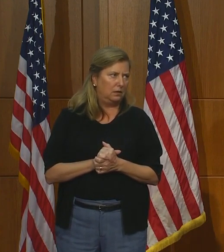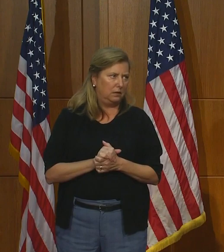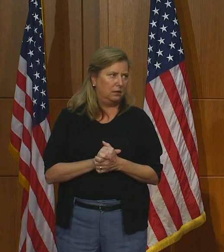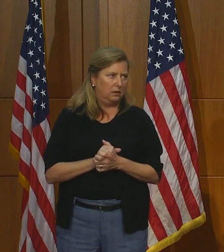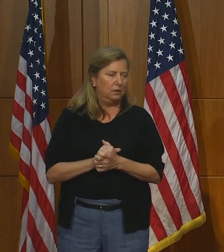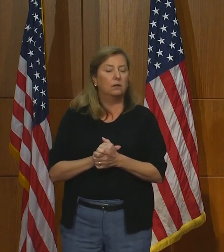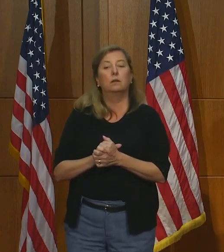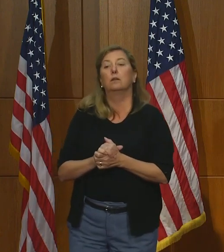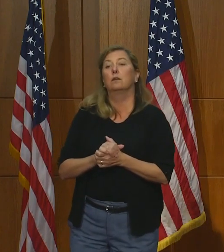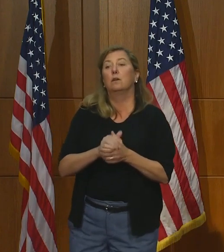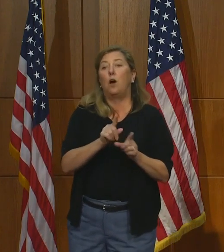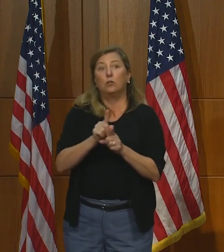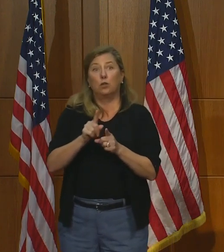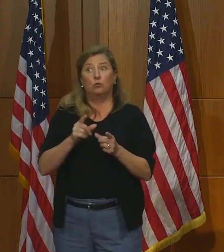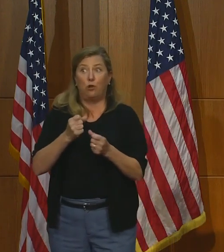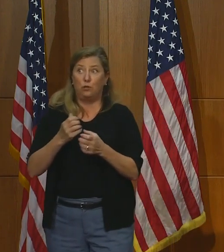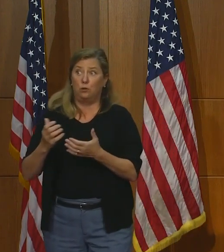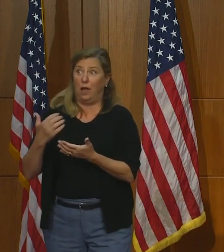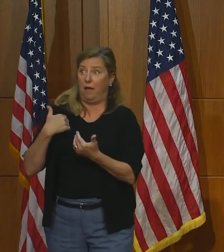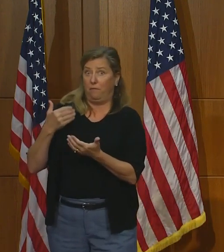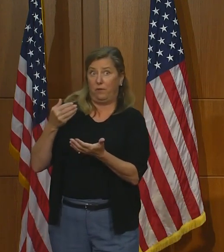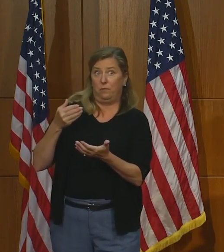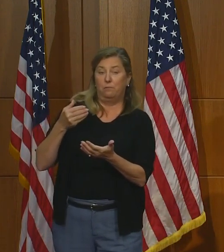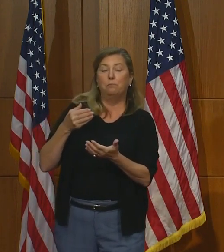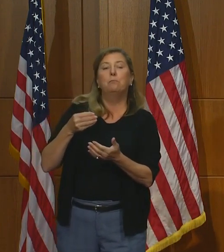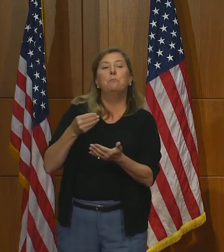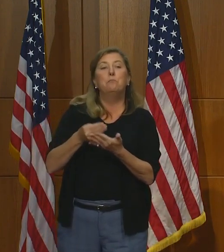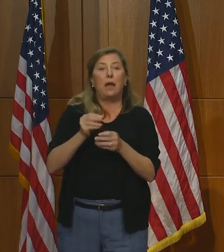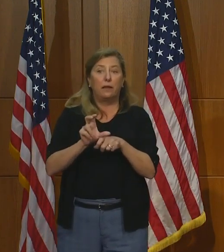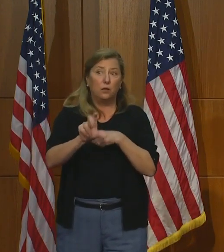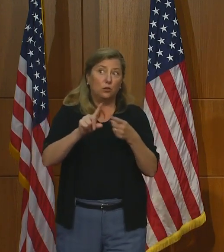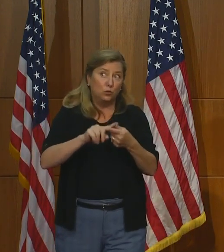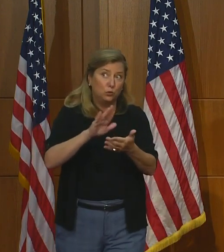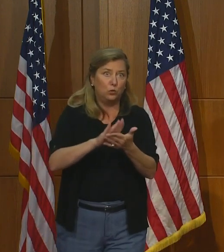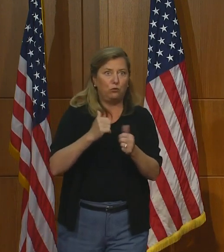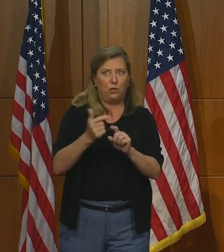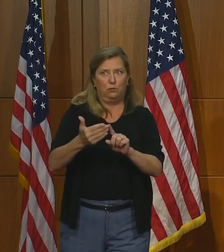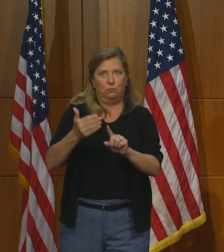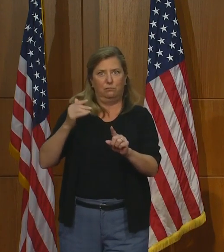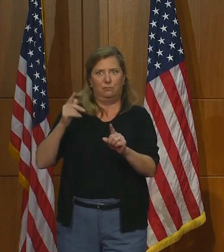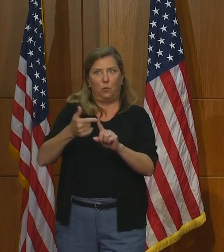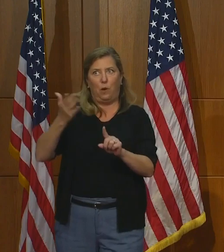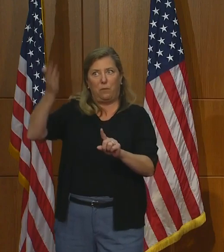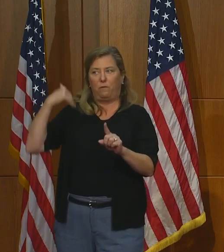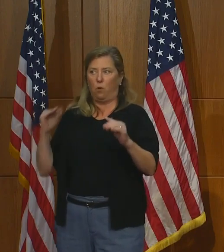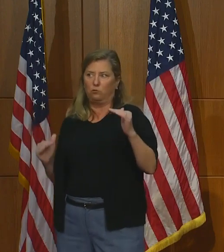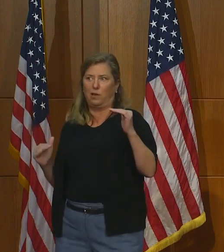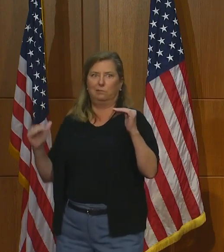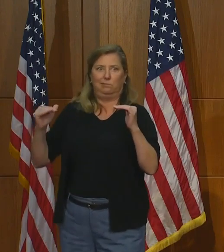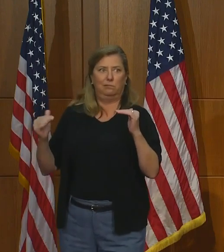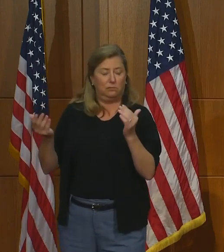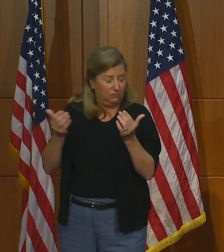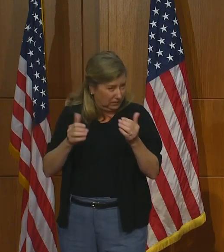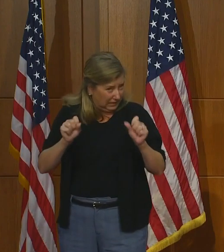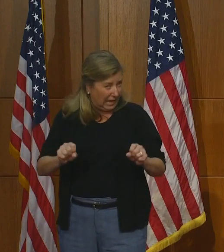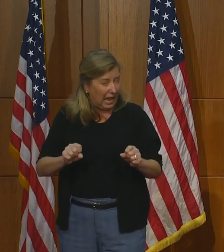VIRGINIA- YOU KNOW. RAISING FUNDING FOR SCHOOLS BACK TO PRE RECESSION LEVELS SO HAS THERE